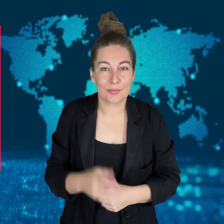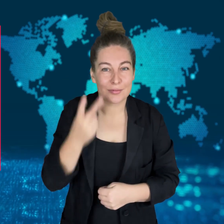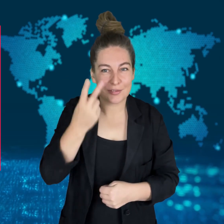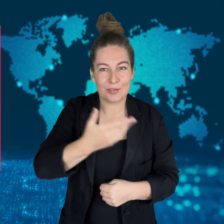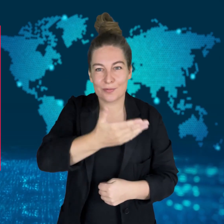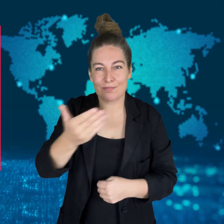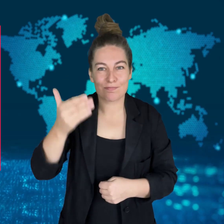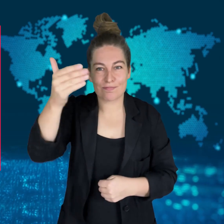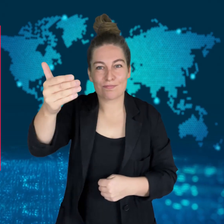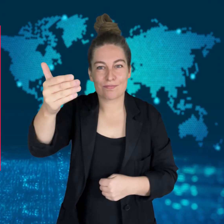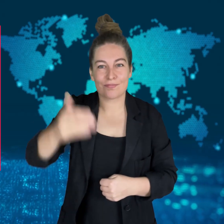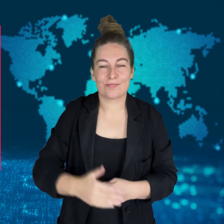See you next time!